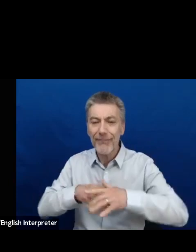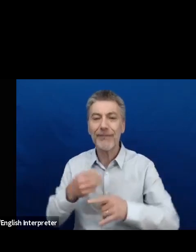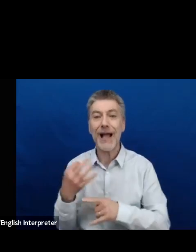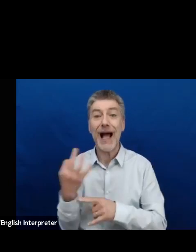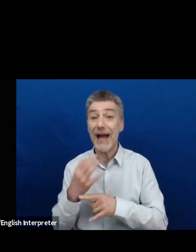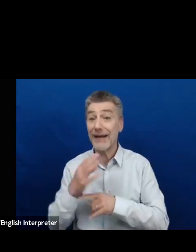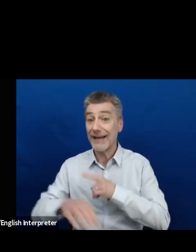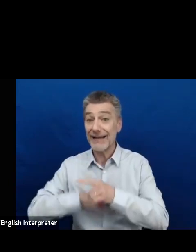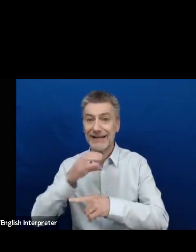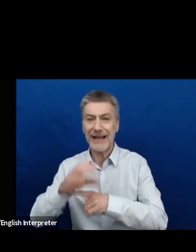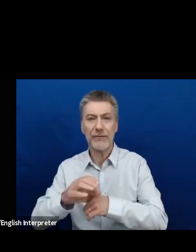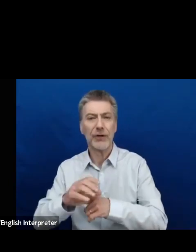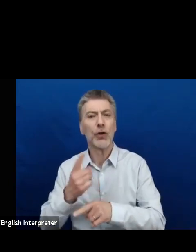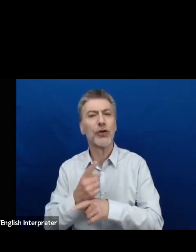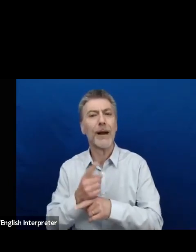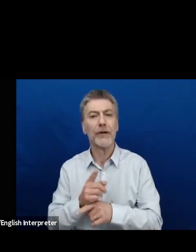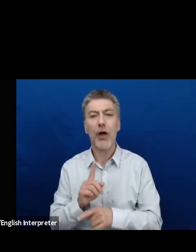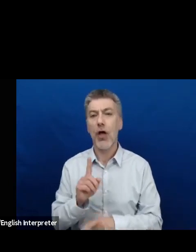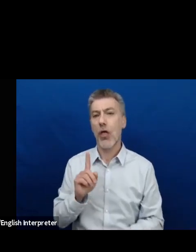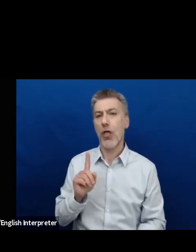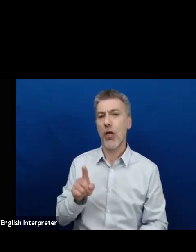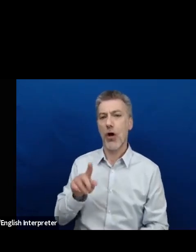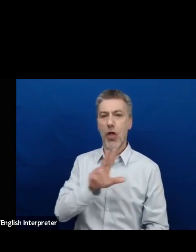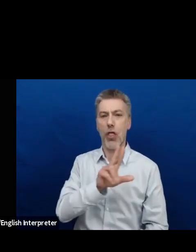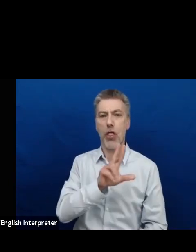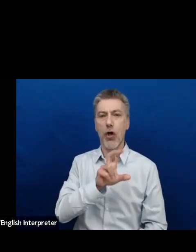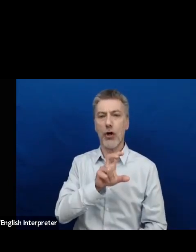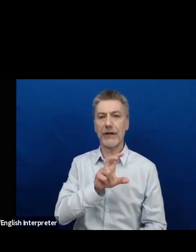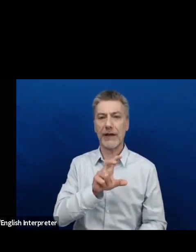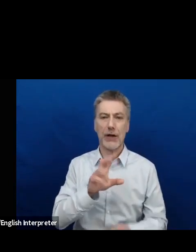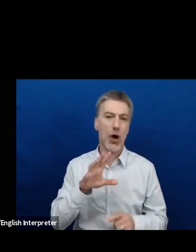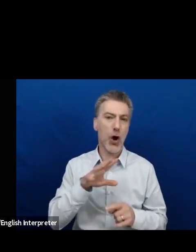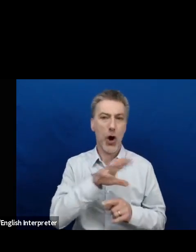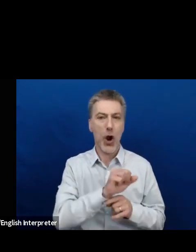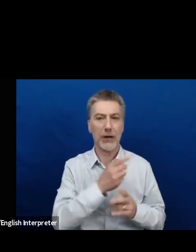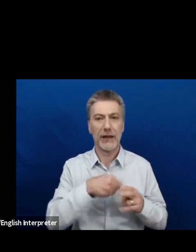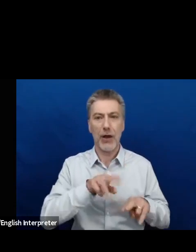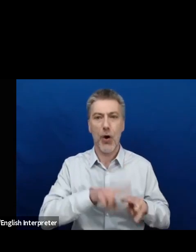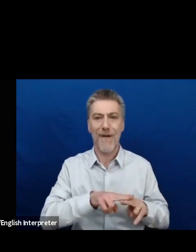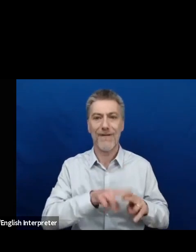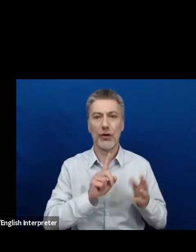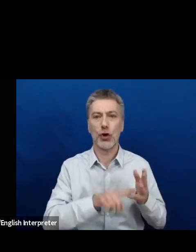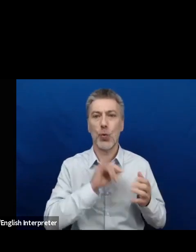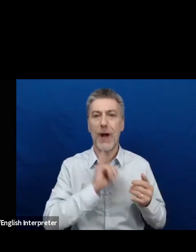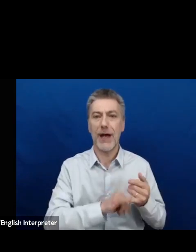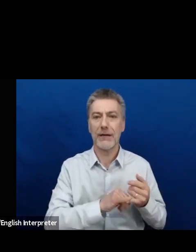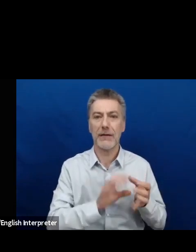integrated in to the United Kingdom of Great Britain and Ireland.